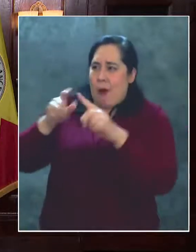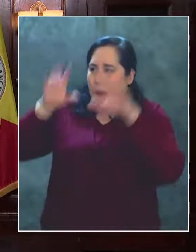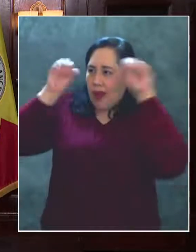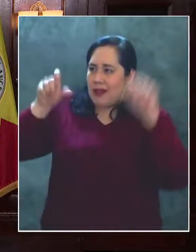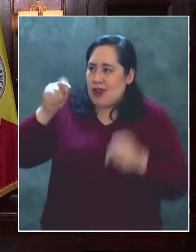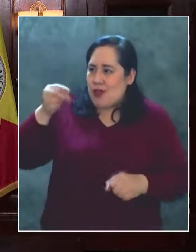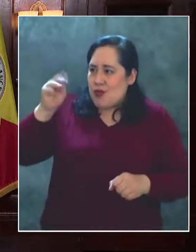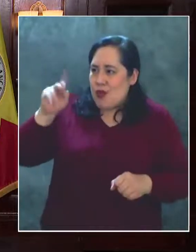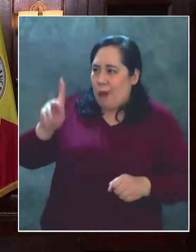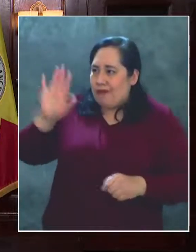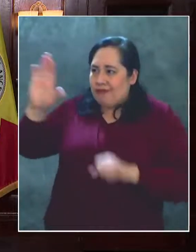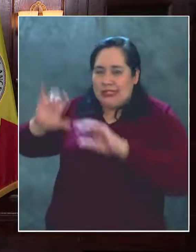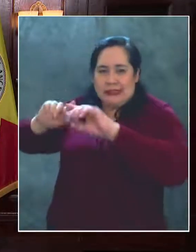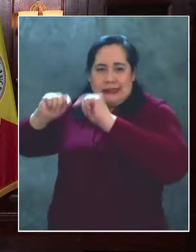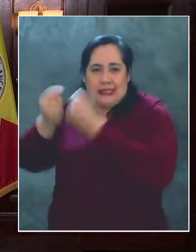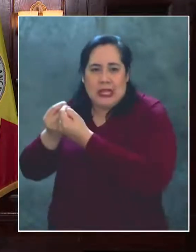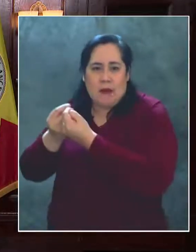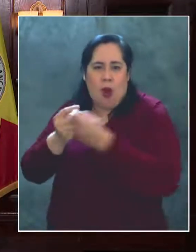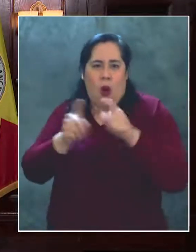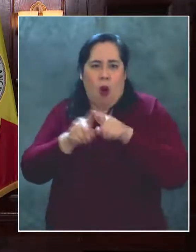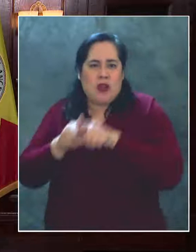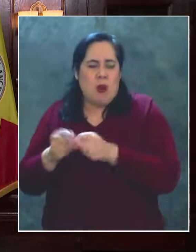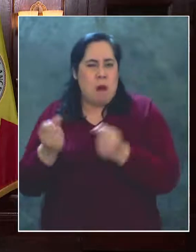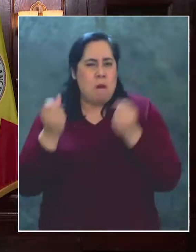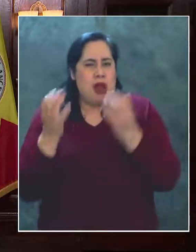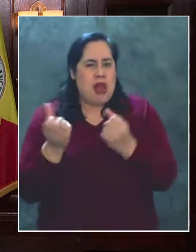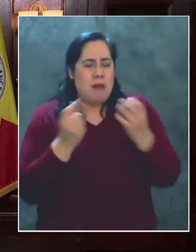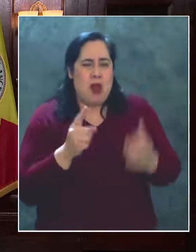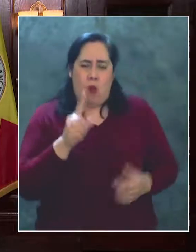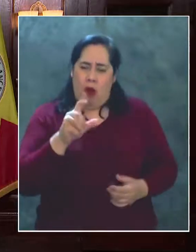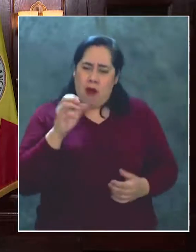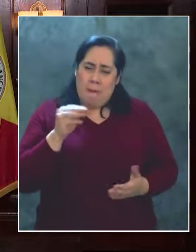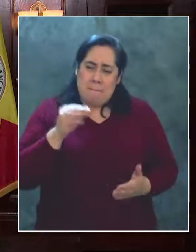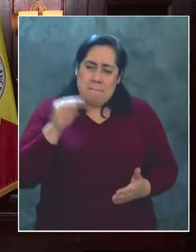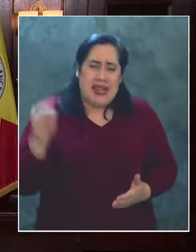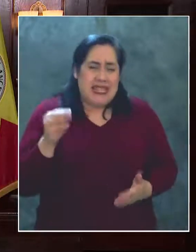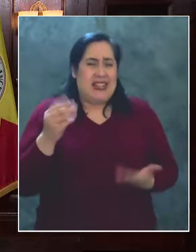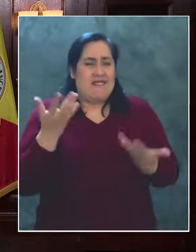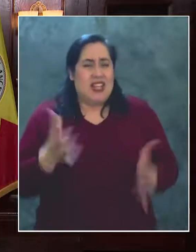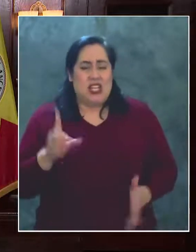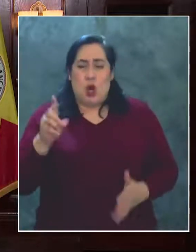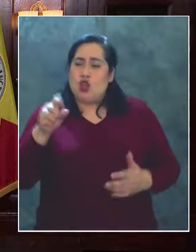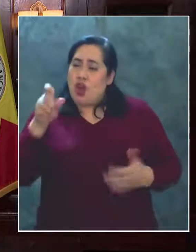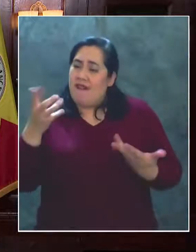ADMINISTRATION. AND AGAINST THE BACKDROP OF MILLIONS OF DOSES THAT WE SHOULD HAVE SECURED AND DIDN'T.